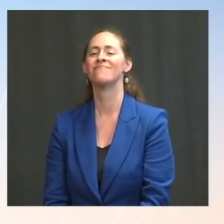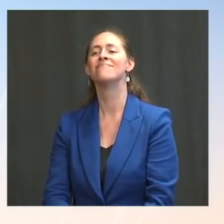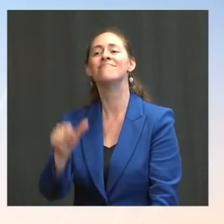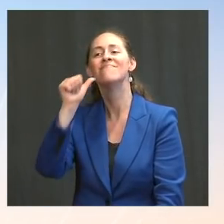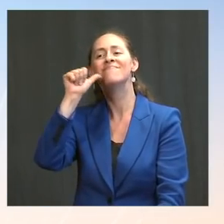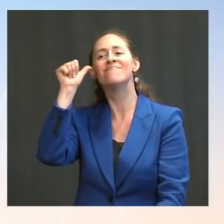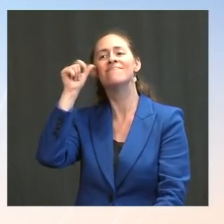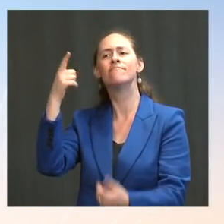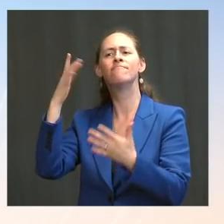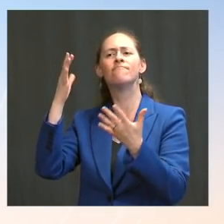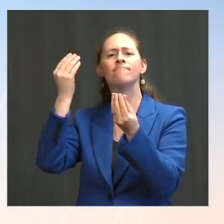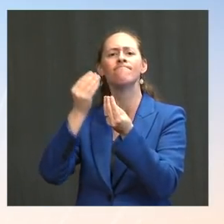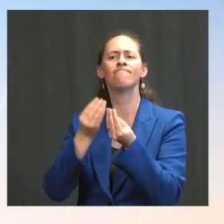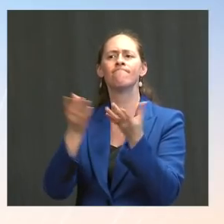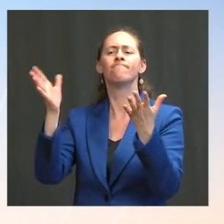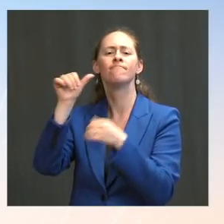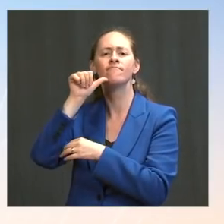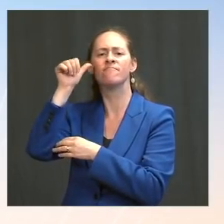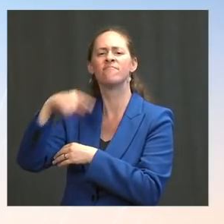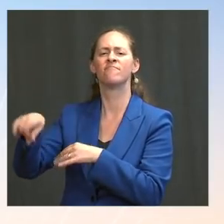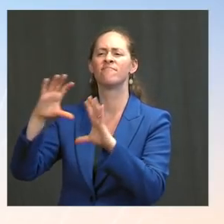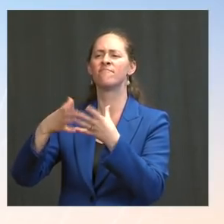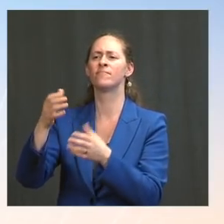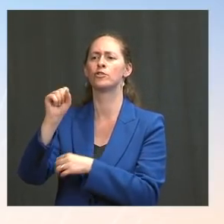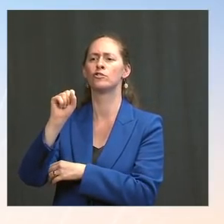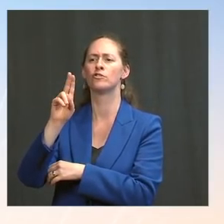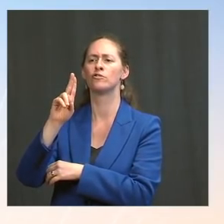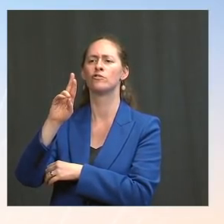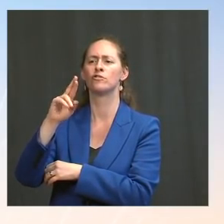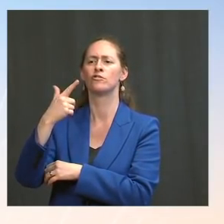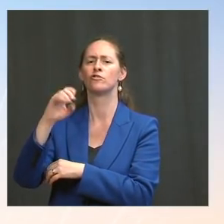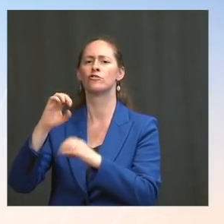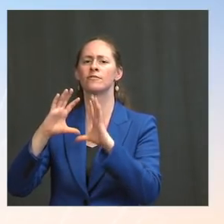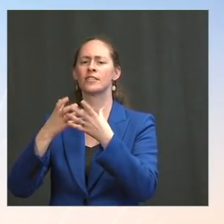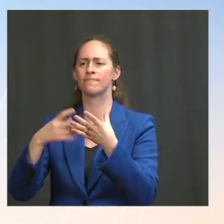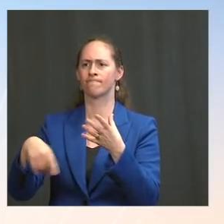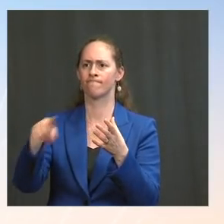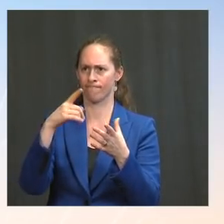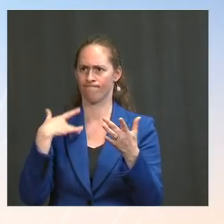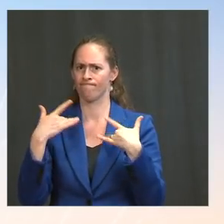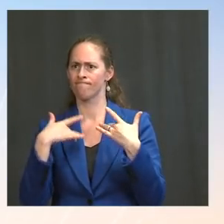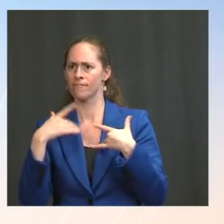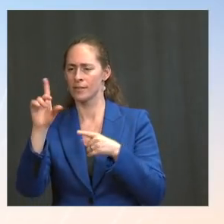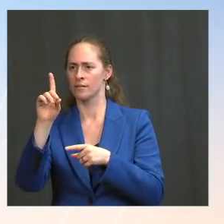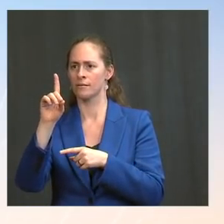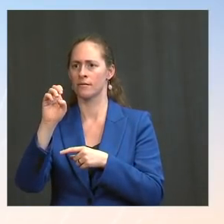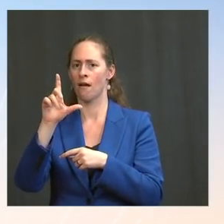largely in response to the Delta variant across the country. That will include the physical deployment of personnel,